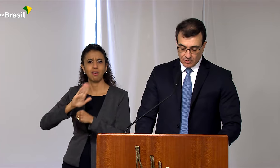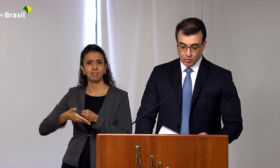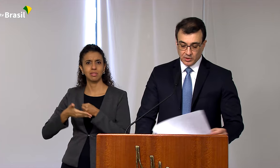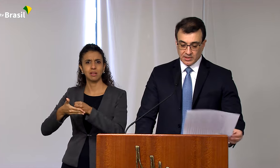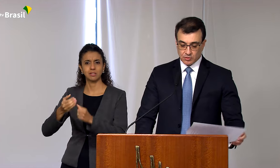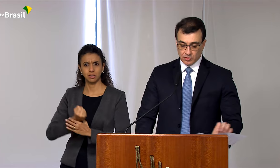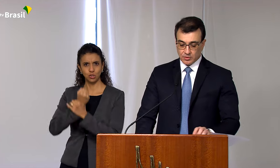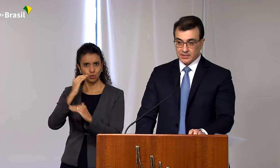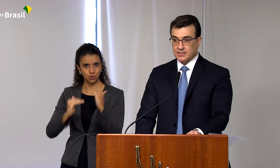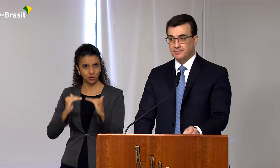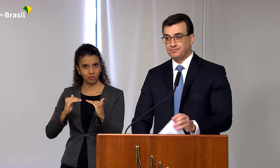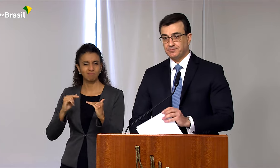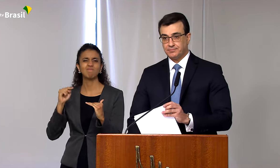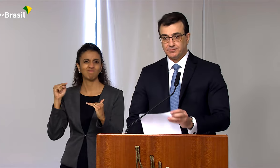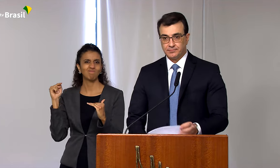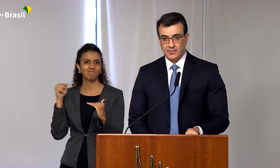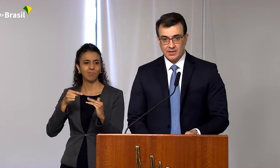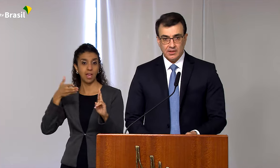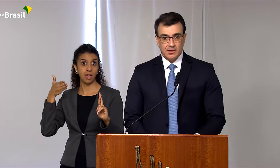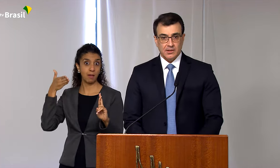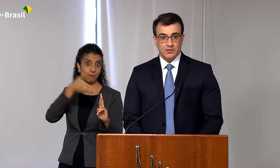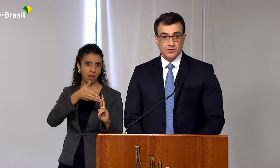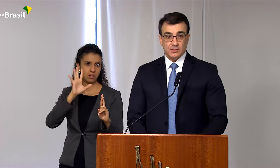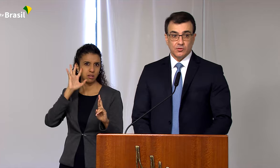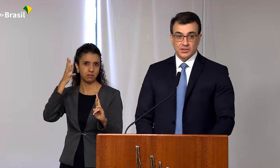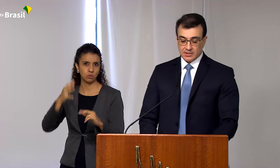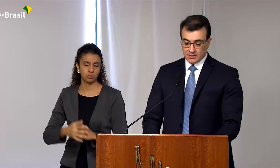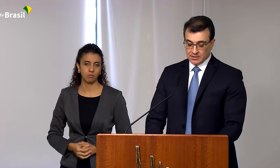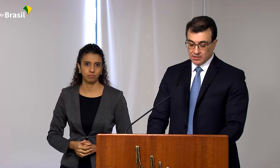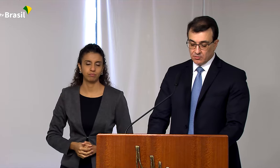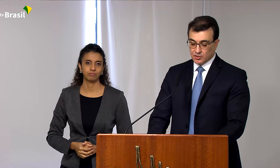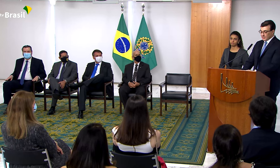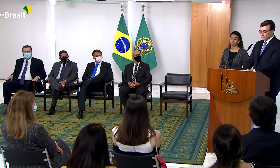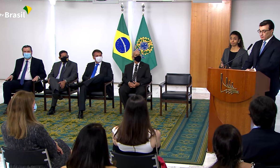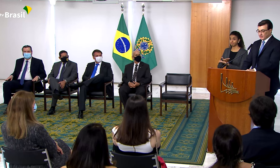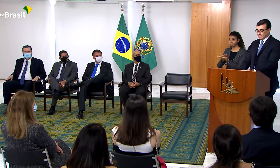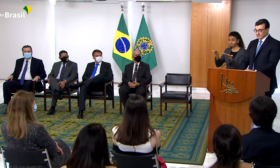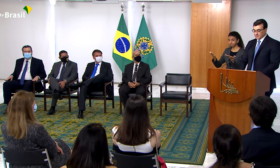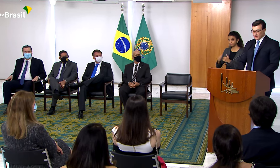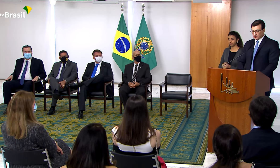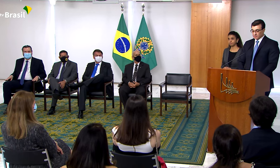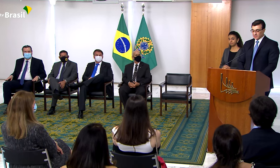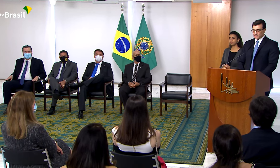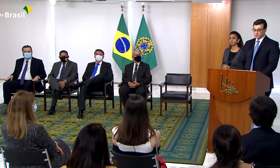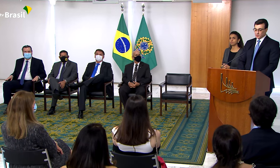is in the column of solutions. Ladies and gentlemen, dialogue is essential